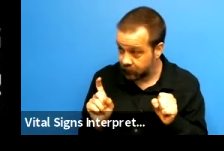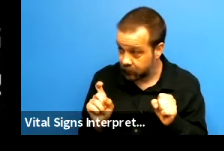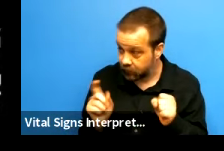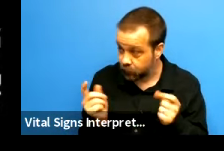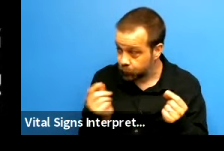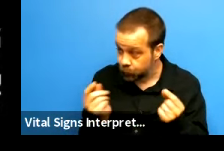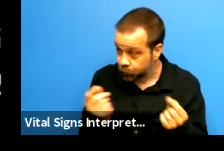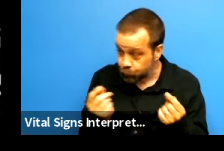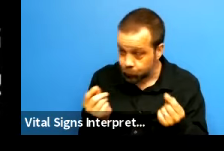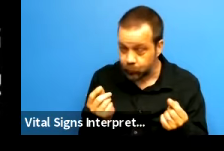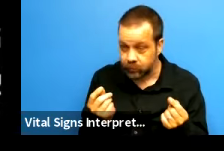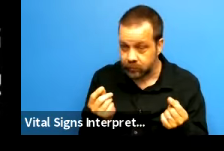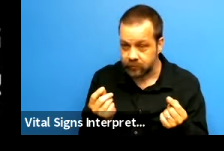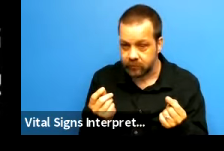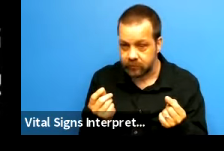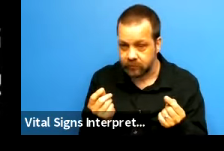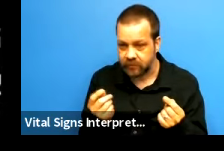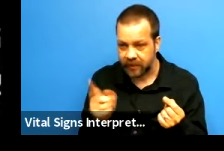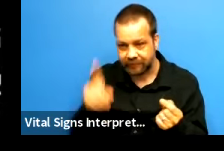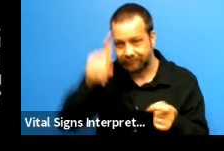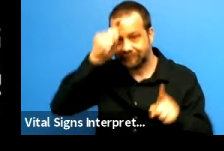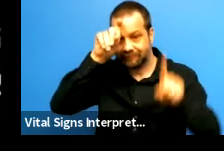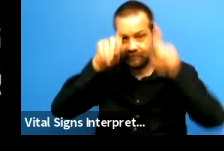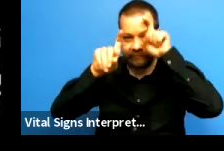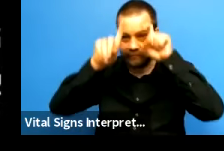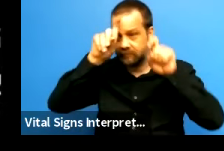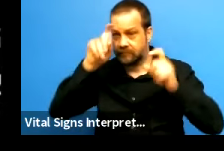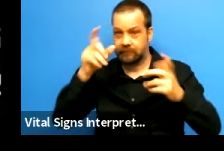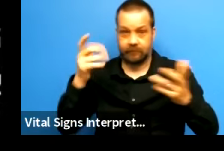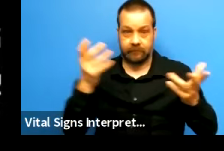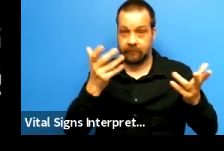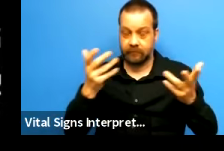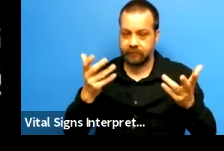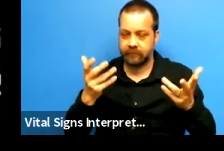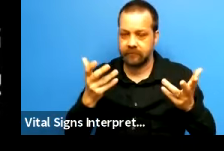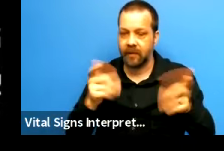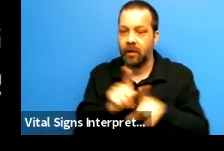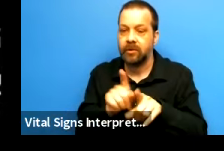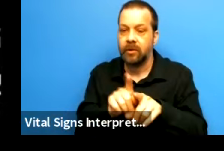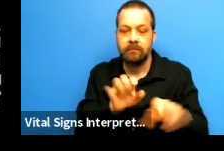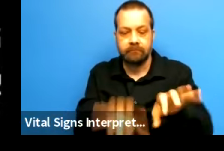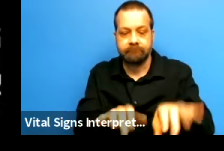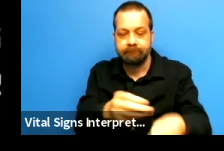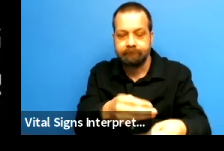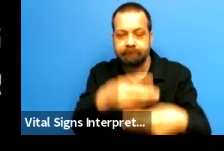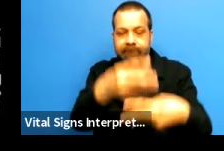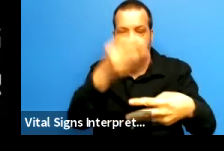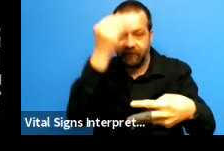And also to being able to continue to access information in a way that works for that person.